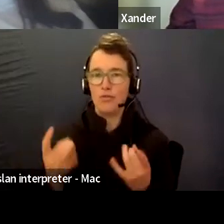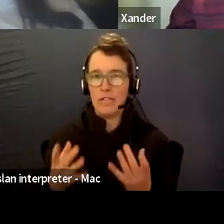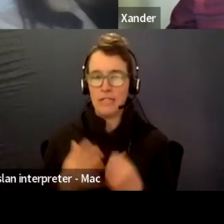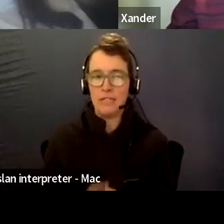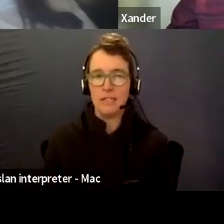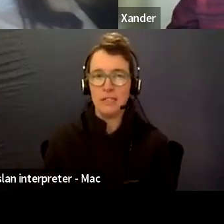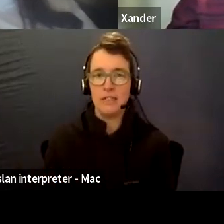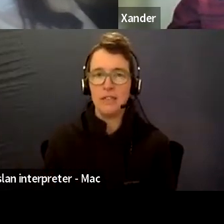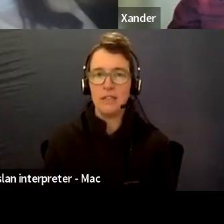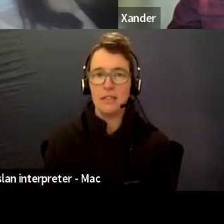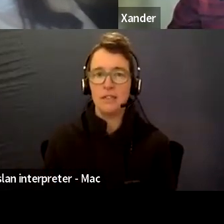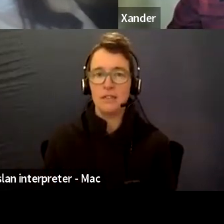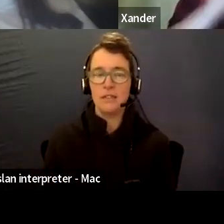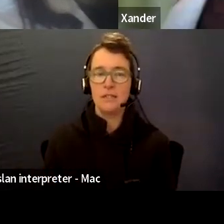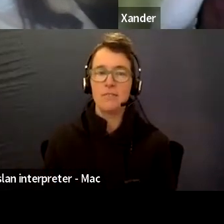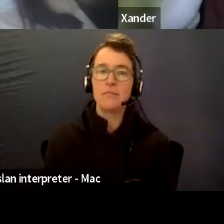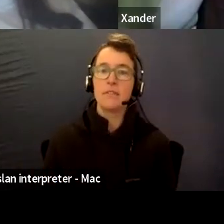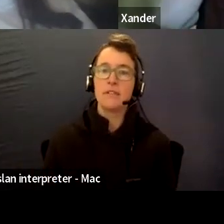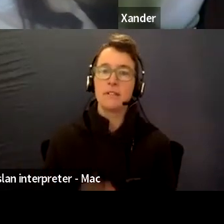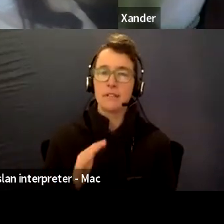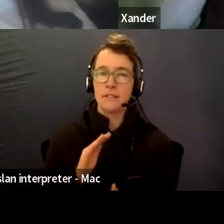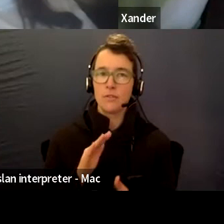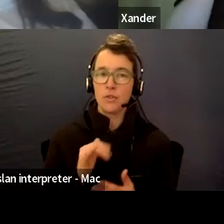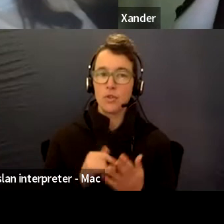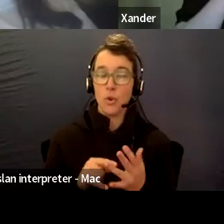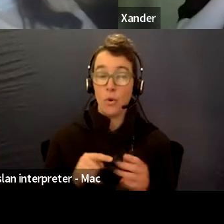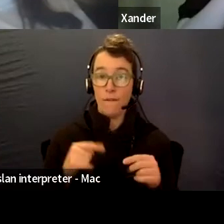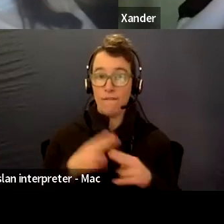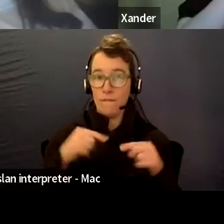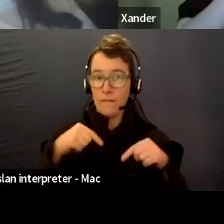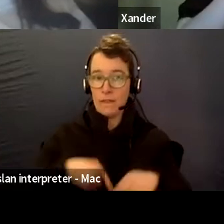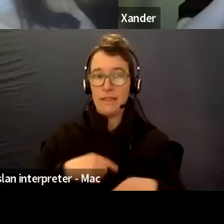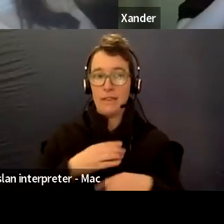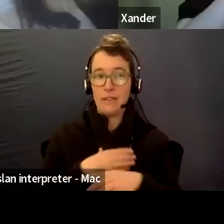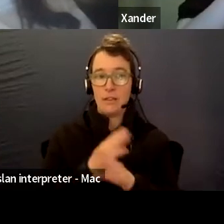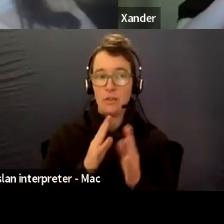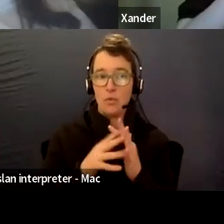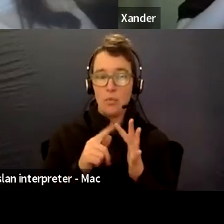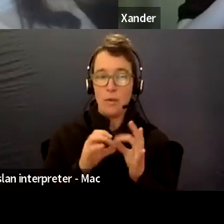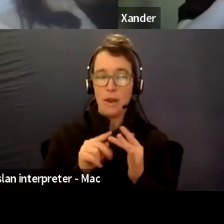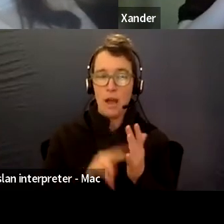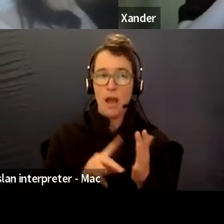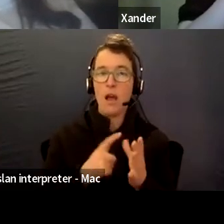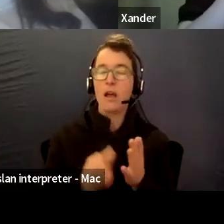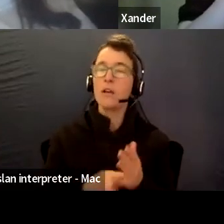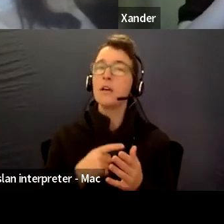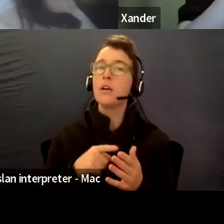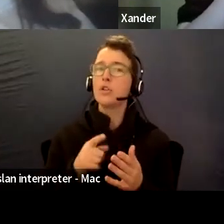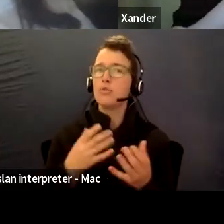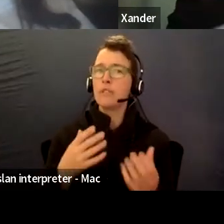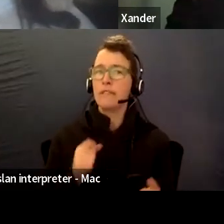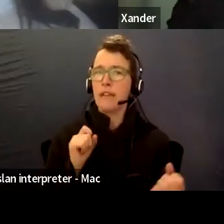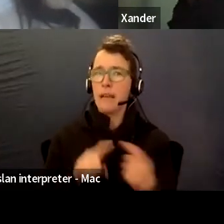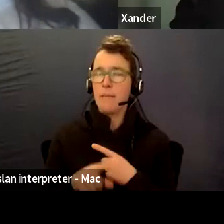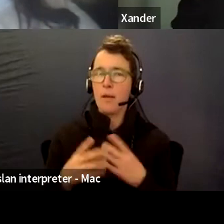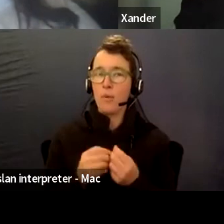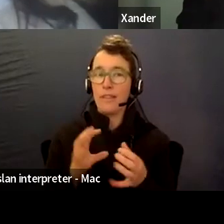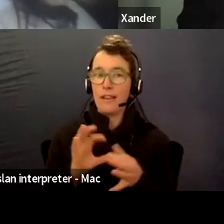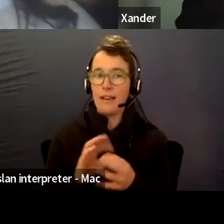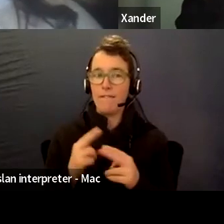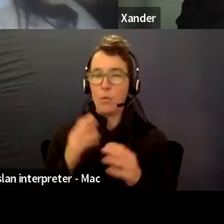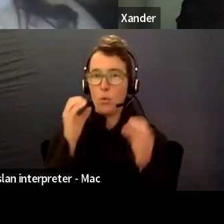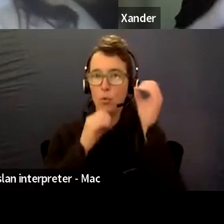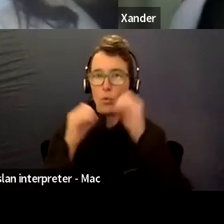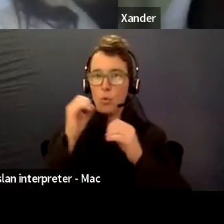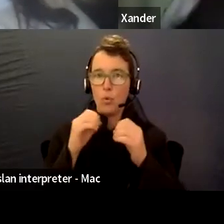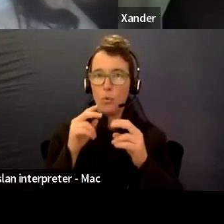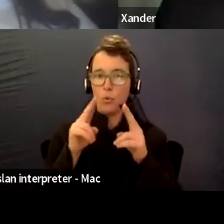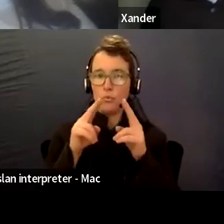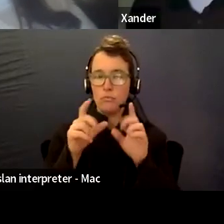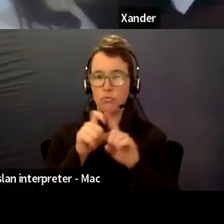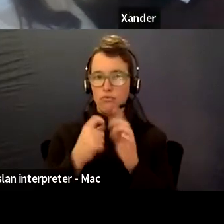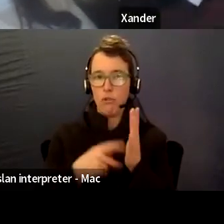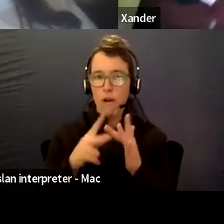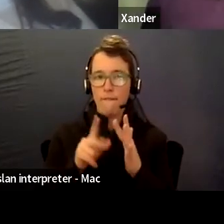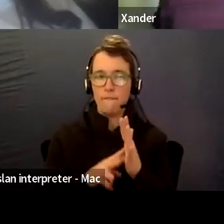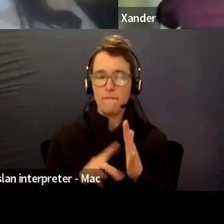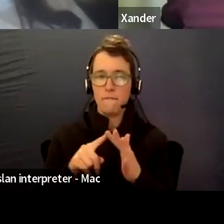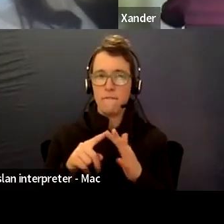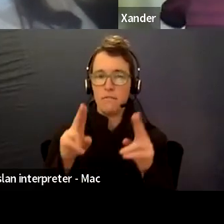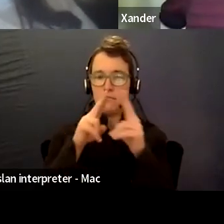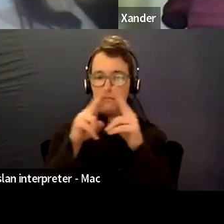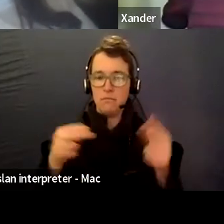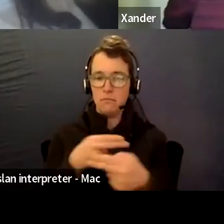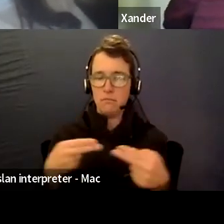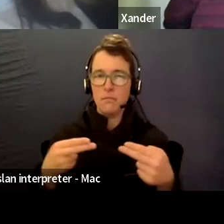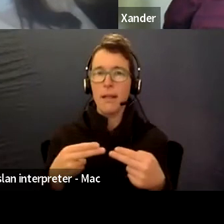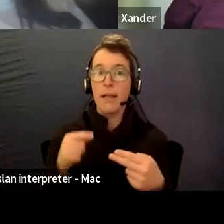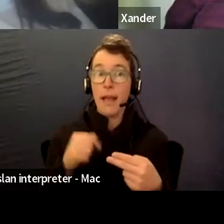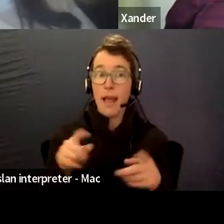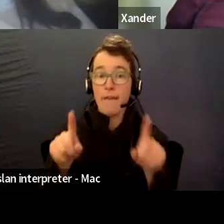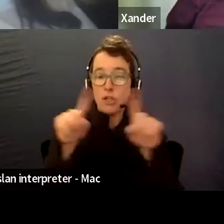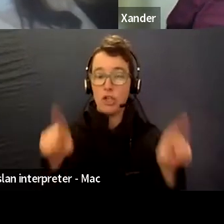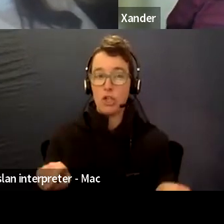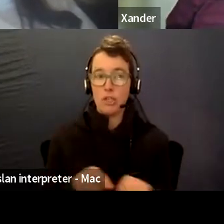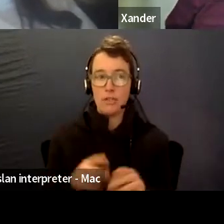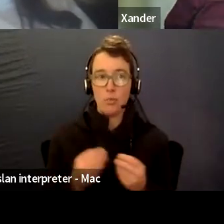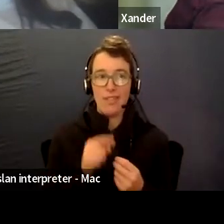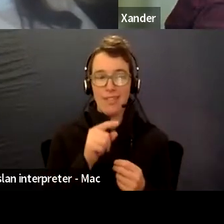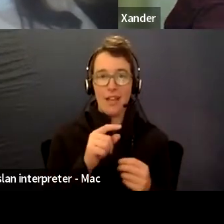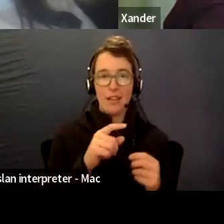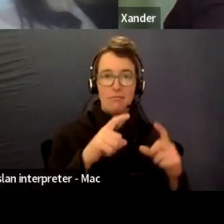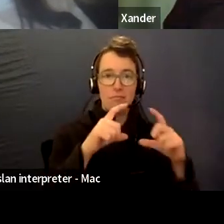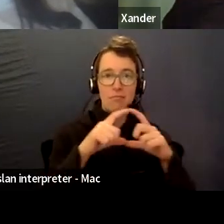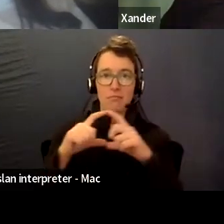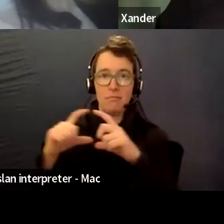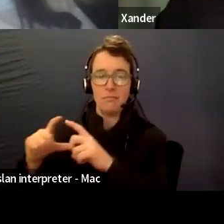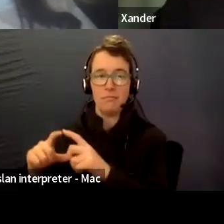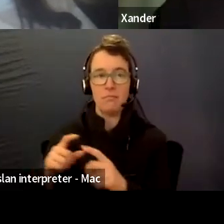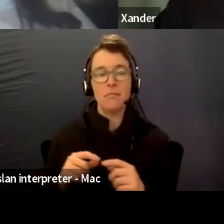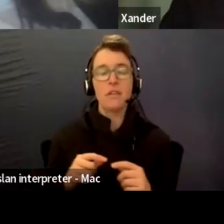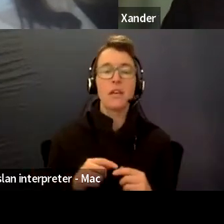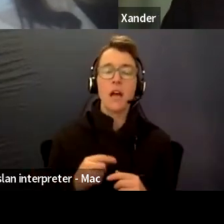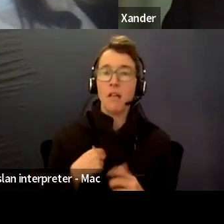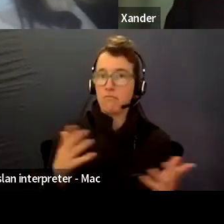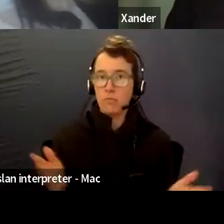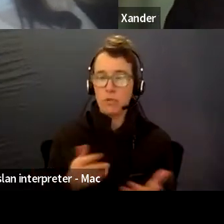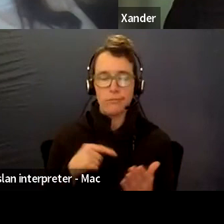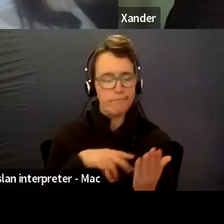So as part of your confirmation email for this webinar, you would have received a link to a Google Drive and in there is a worksheet that includes this equation, and I'd encourage you to have a look at that document and use it as a reference point, or